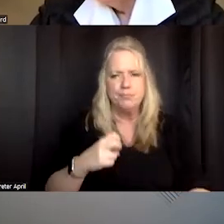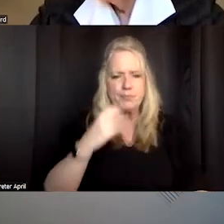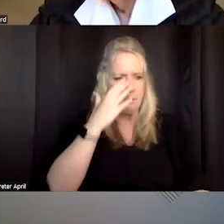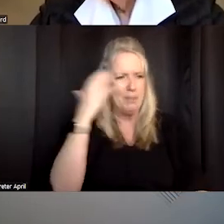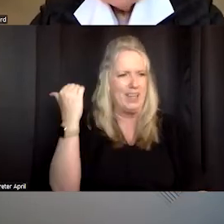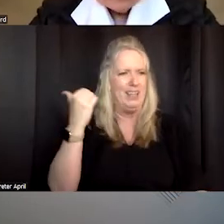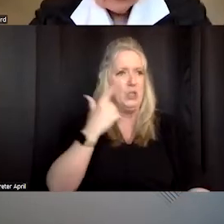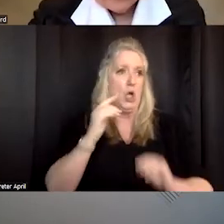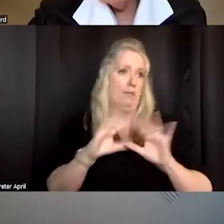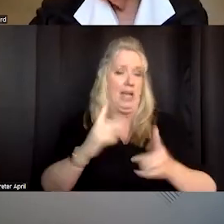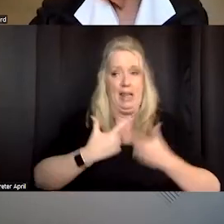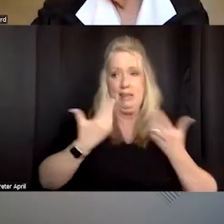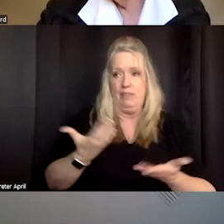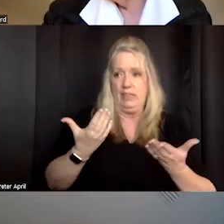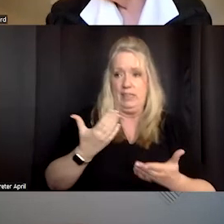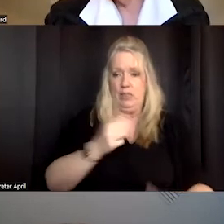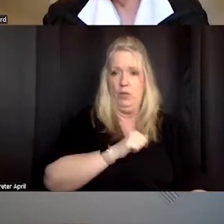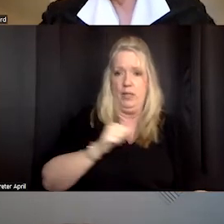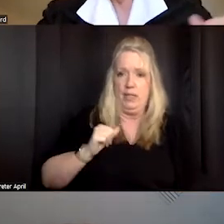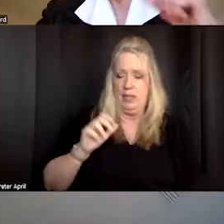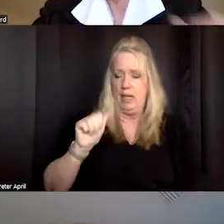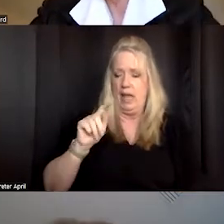I LIVE IN ATLANTA NOW. BUT I HAVE A NORTH CAROLINA AREA CODE. BUT I HAVE A NORTH CAROLINA AREA CODE.